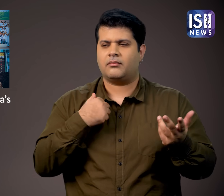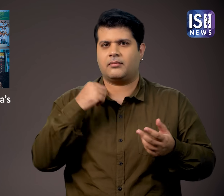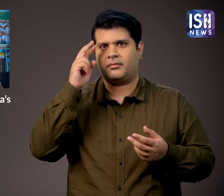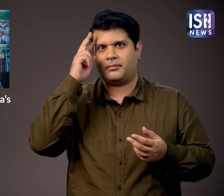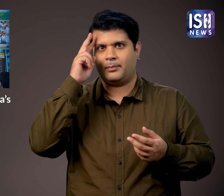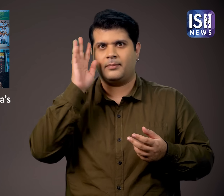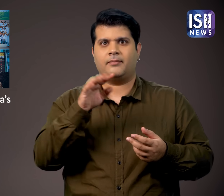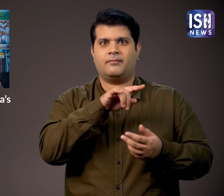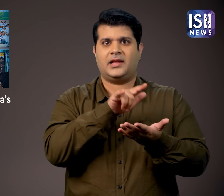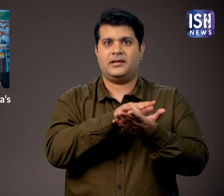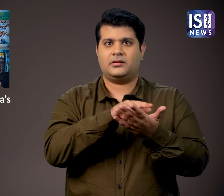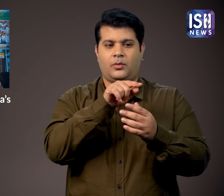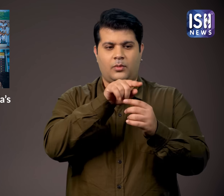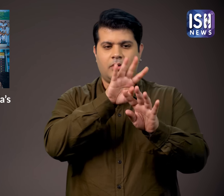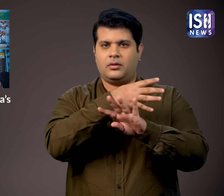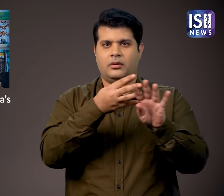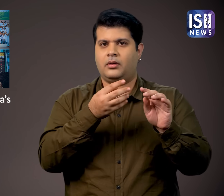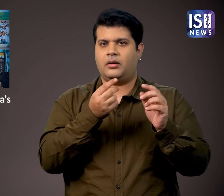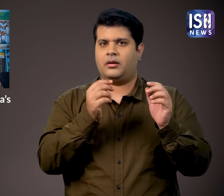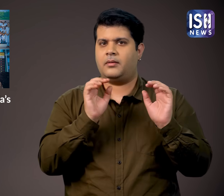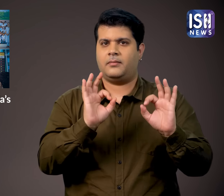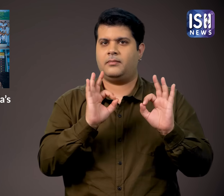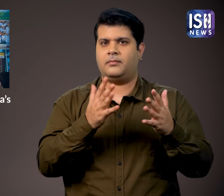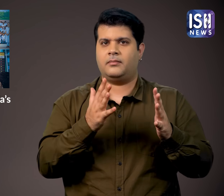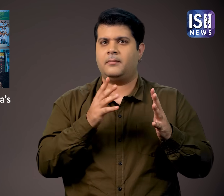However, IndiGo was unable to schedule properly.